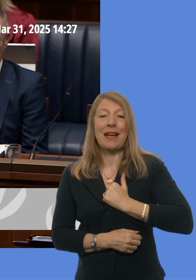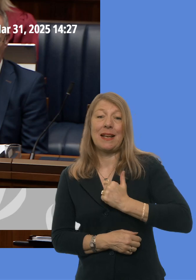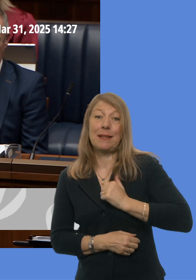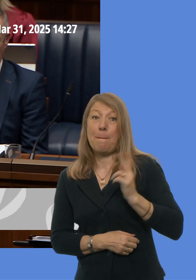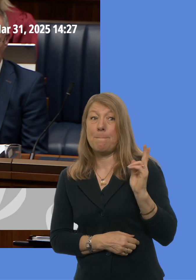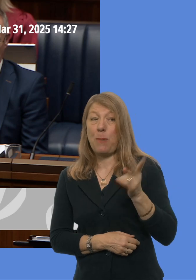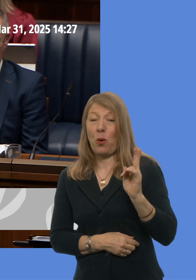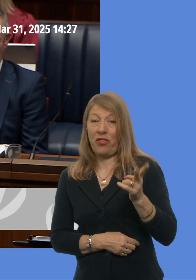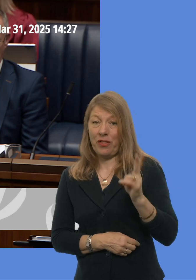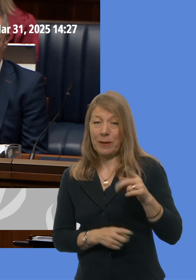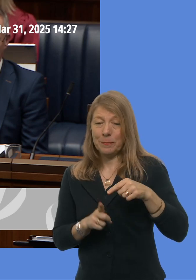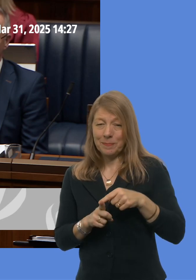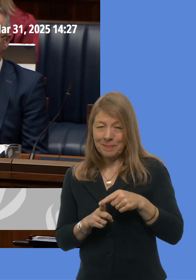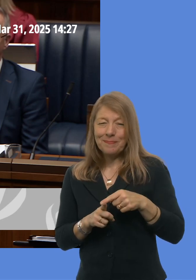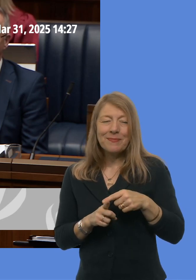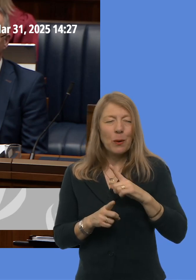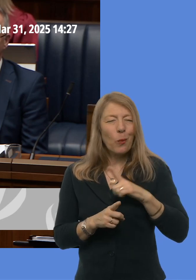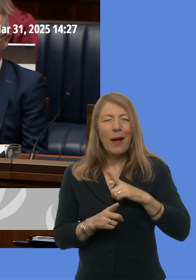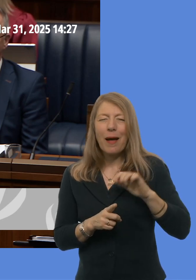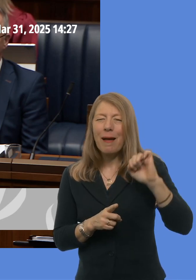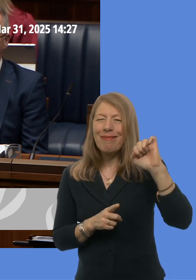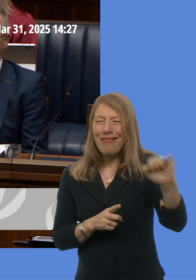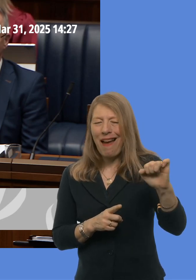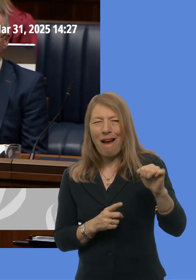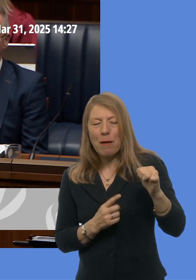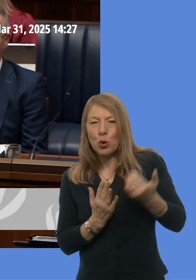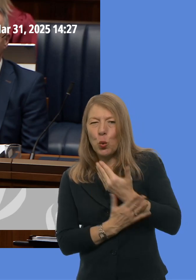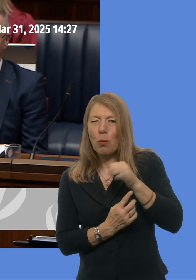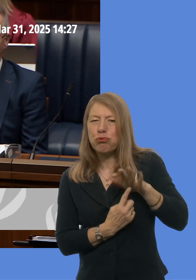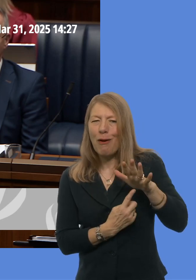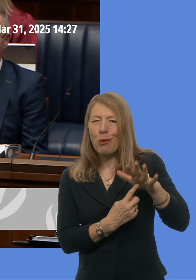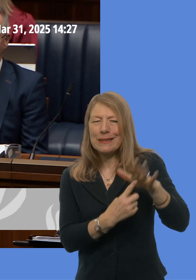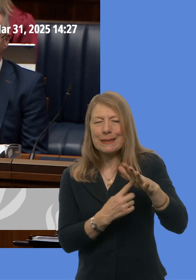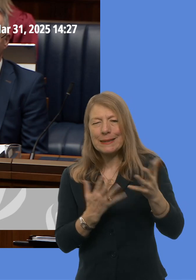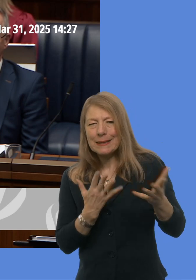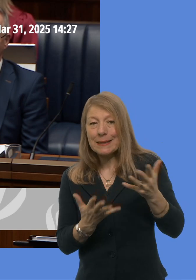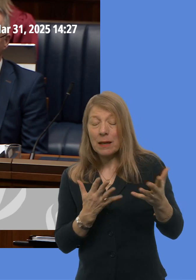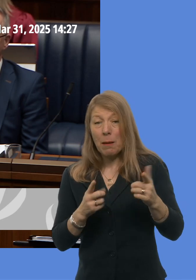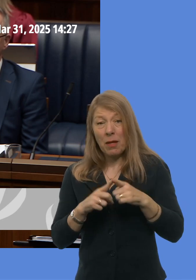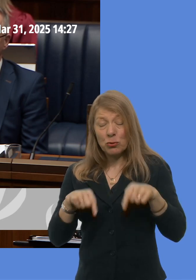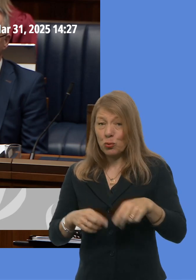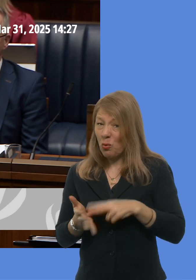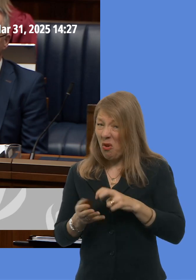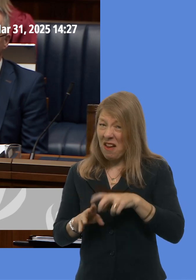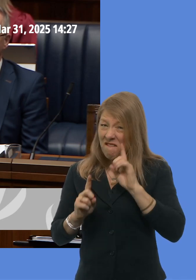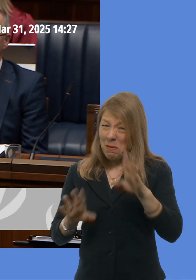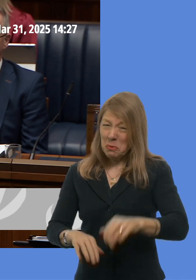Trump administration and our core strengths in relevant areas such as cyber and tech, creative industries, the open and the Ulster Scots links to